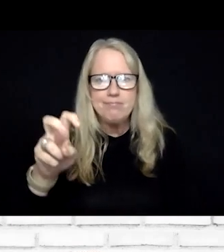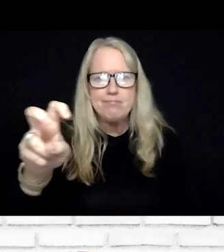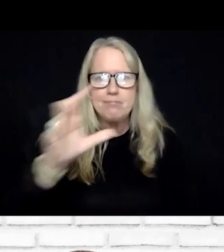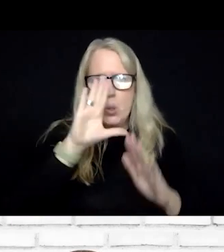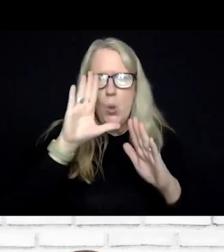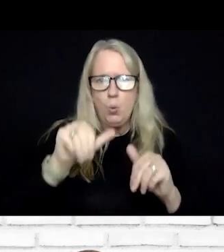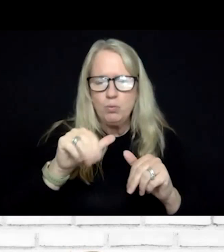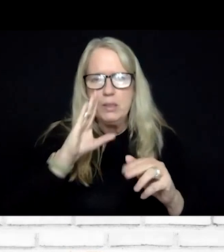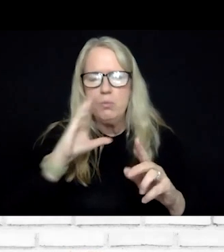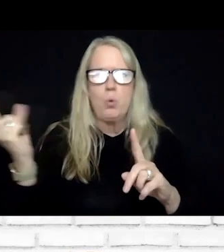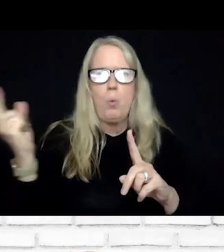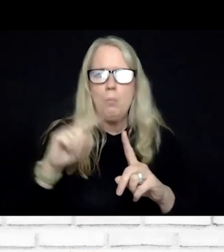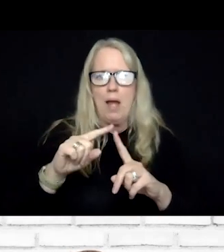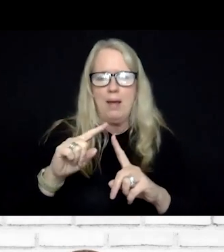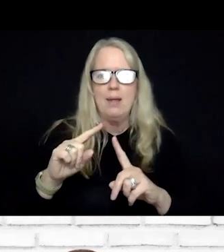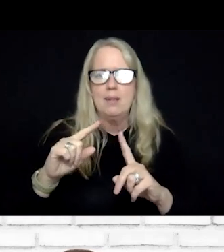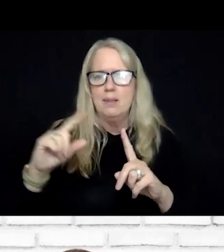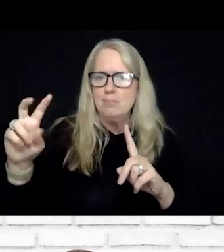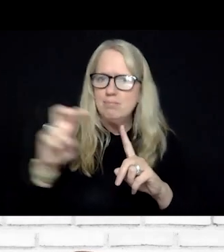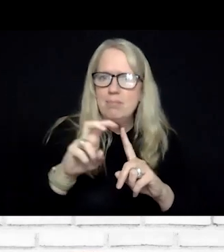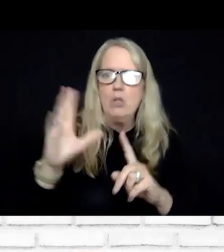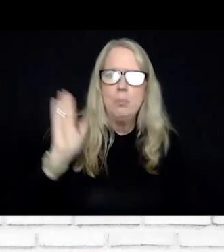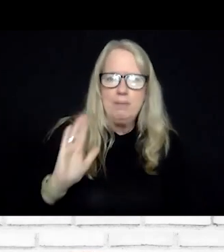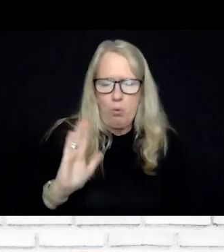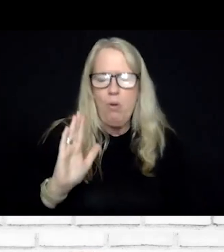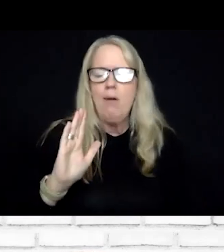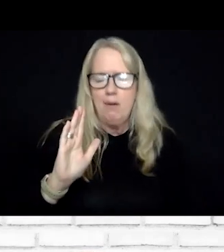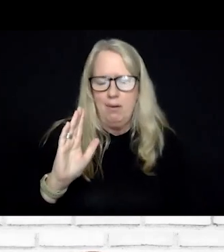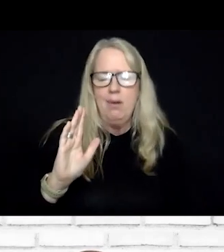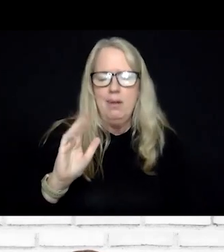BACK TO WHAT IS USED TO BE. THERE WAS A TIME WHERE SMOKING